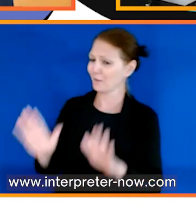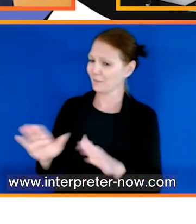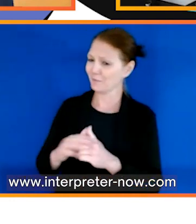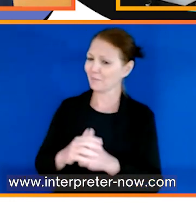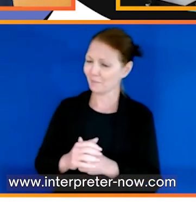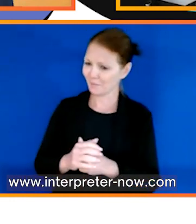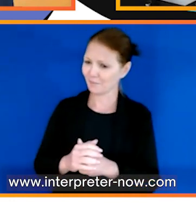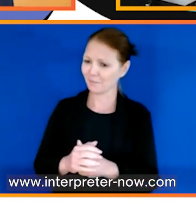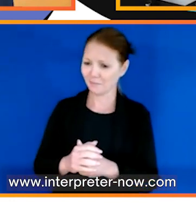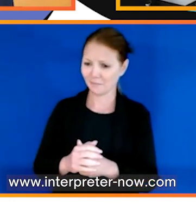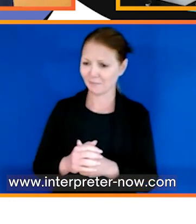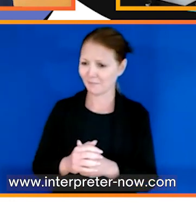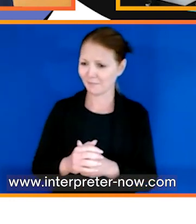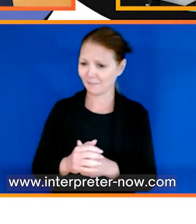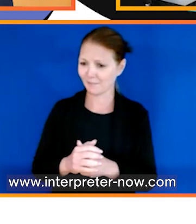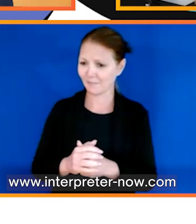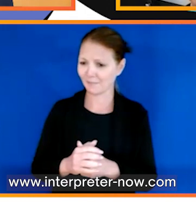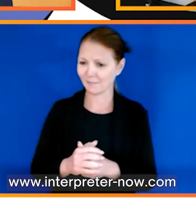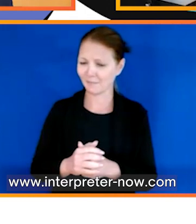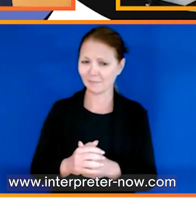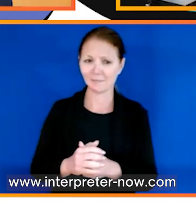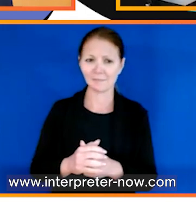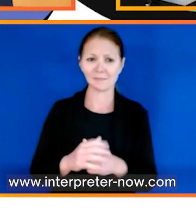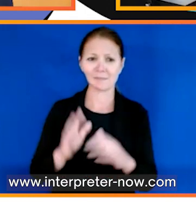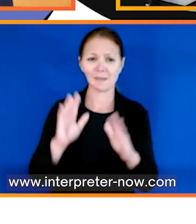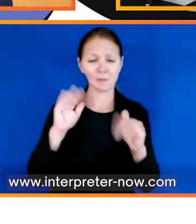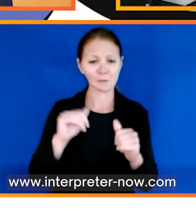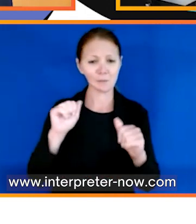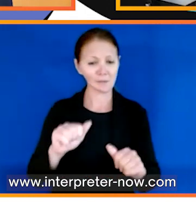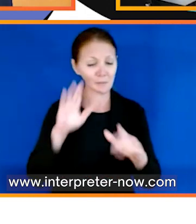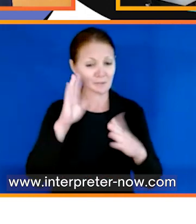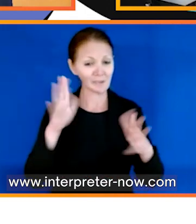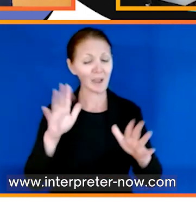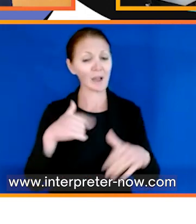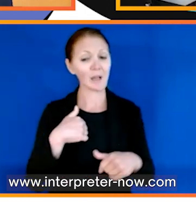Well, my hosting responsibilities are done. Thanks for watching, everyone!